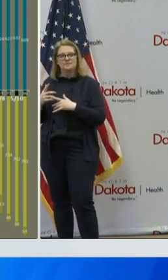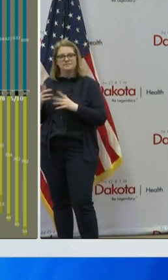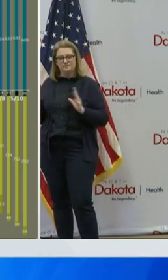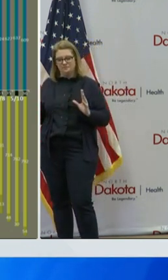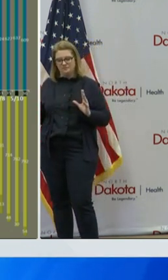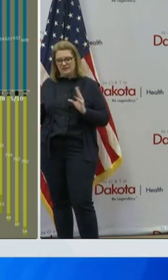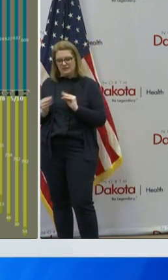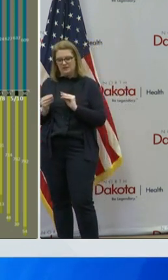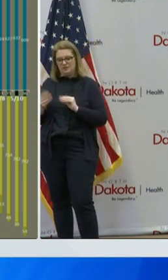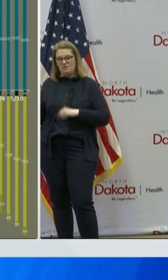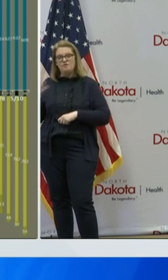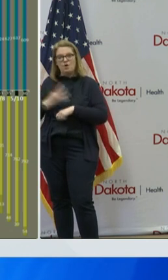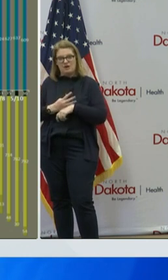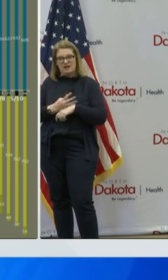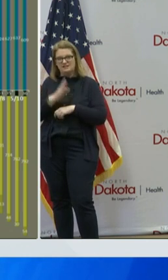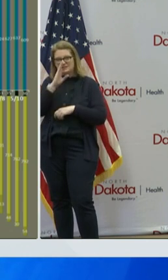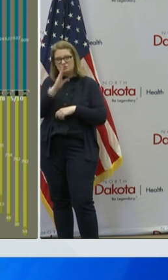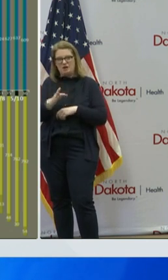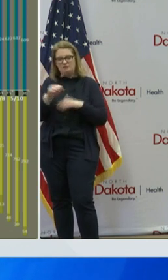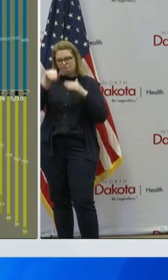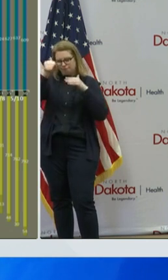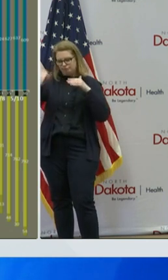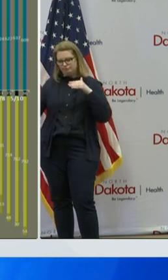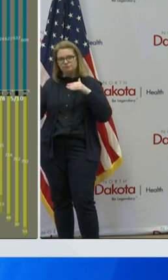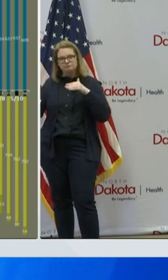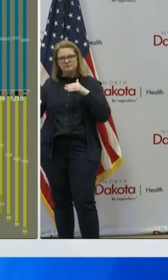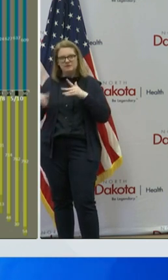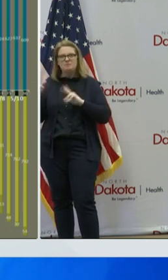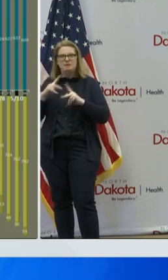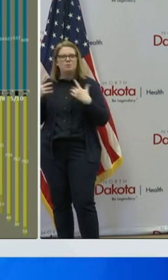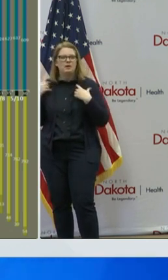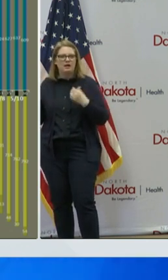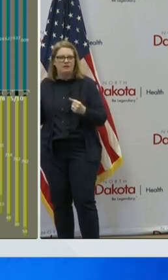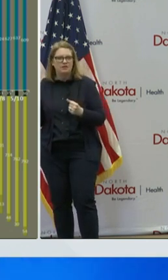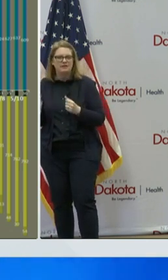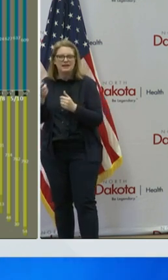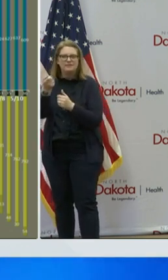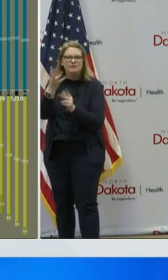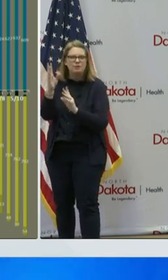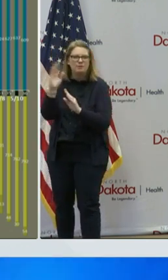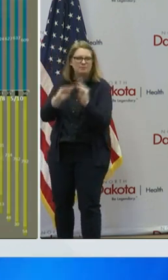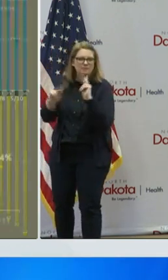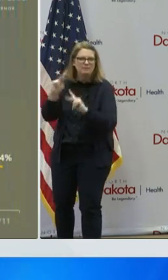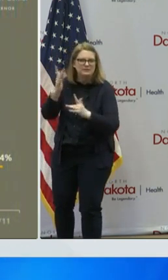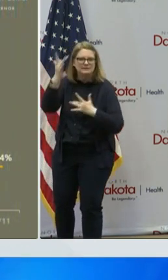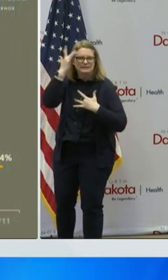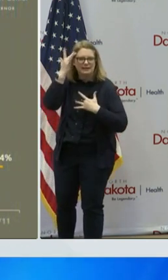AGAIN, WE HAD A DROP IN THREE ACTIVE CASES YESTERDAY AND THREE ON SATURDAY COMBINED WITH THE ONES WE HAD TODAY, AGAIN, FOUR